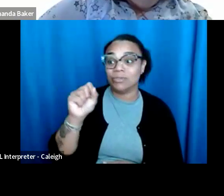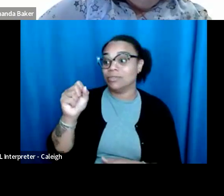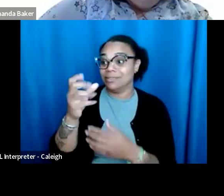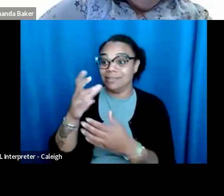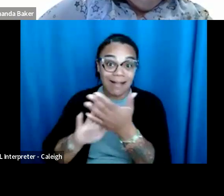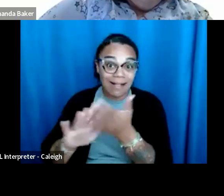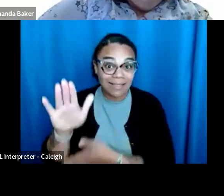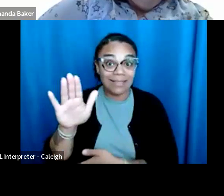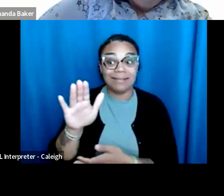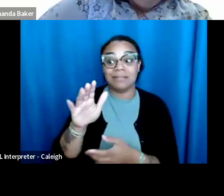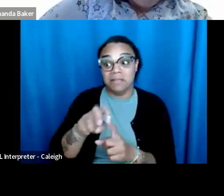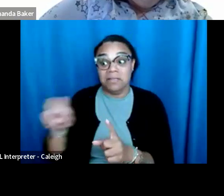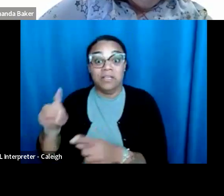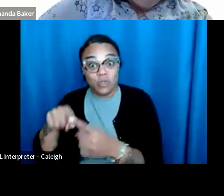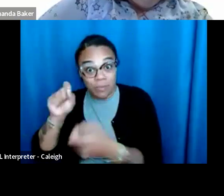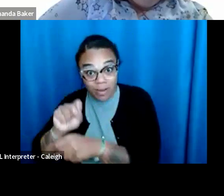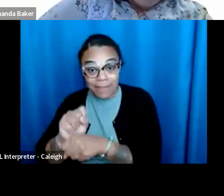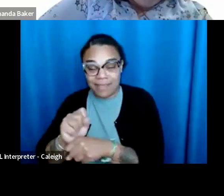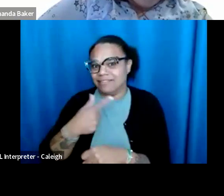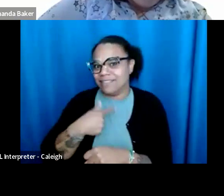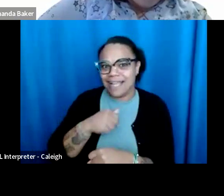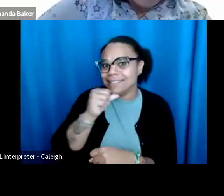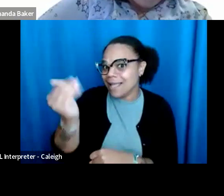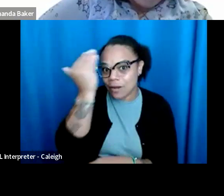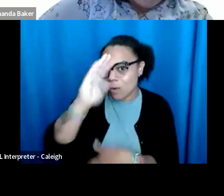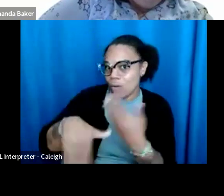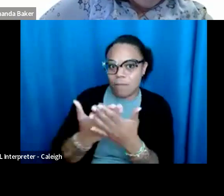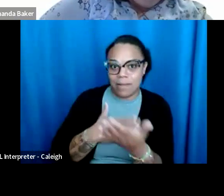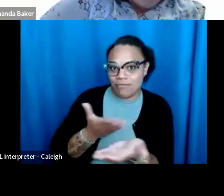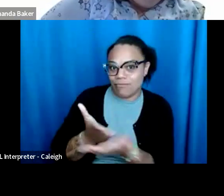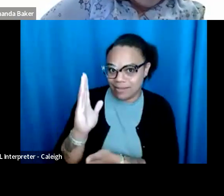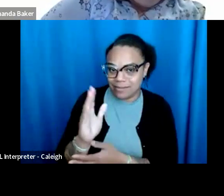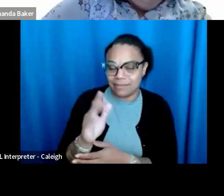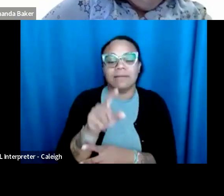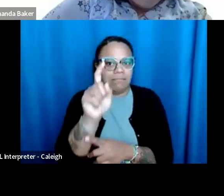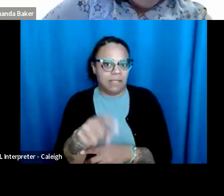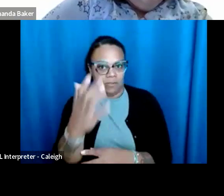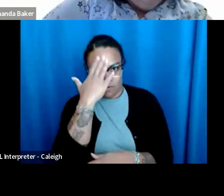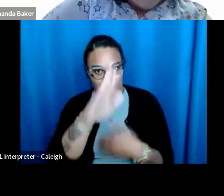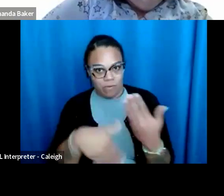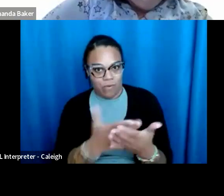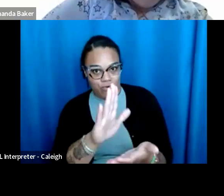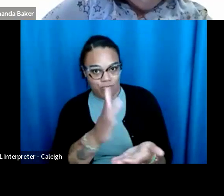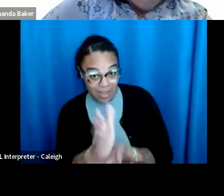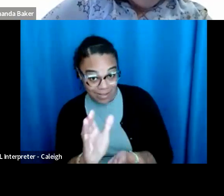and how to do all of that research. And so I think knowing what your rights are, will better help you be able to advocate for what you need.